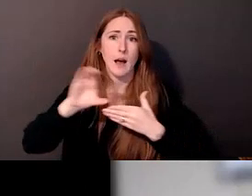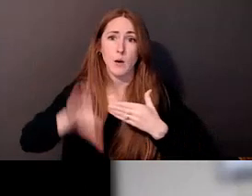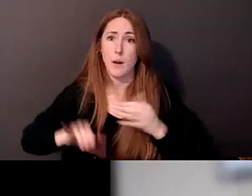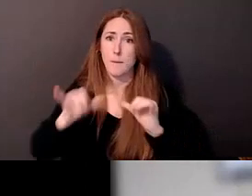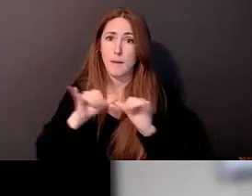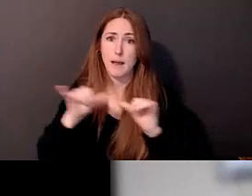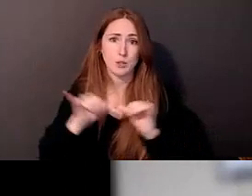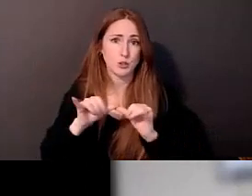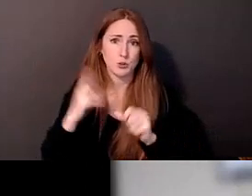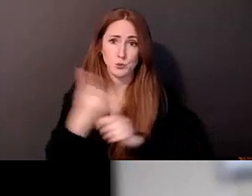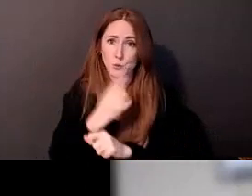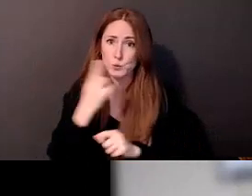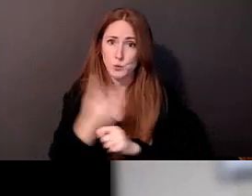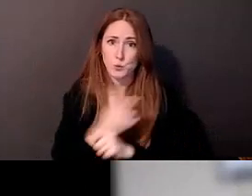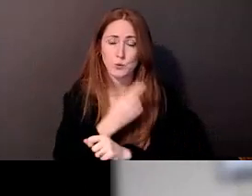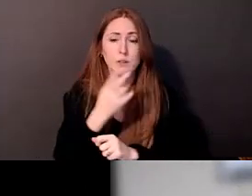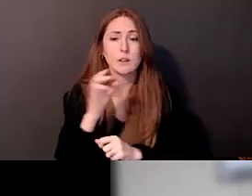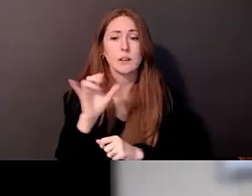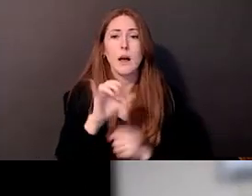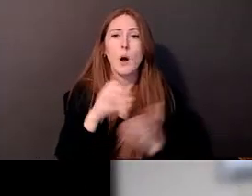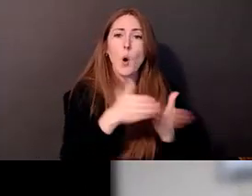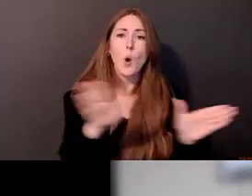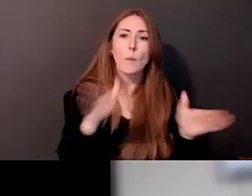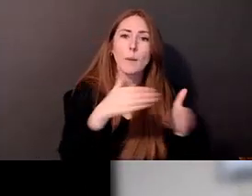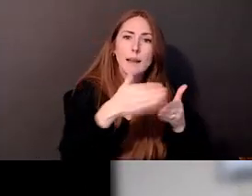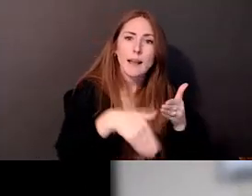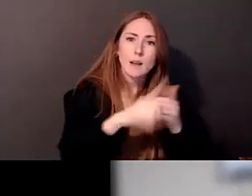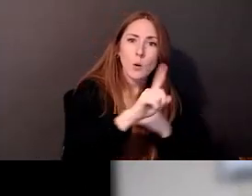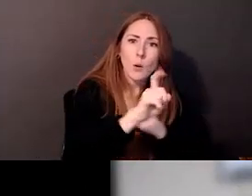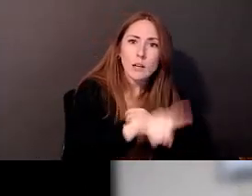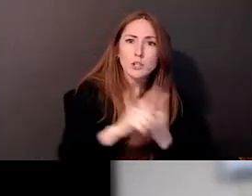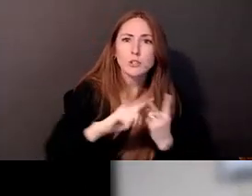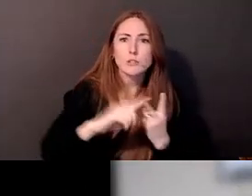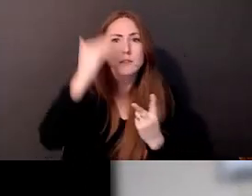questions, open-ended questions, knowledge scores, and so on.